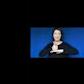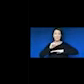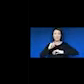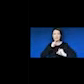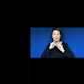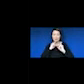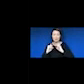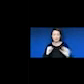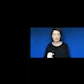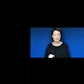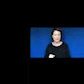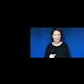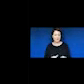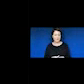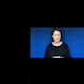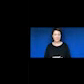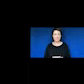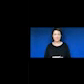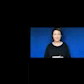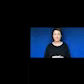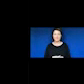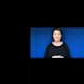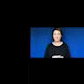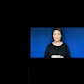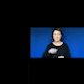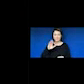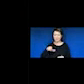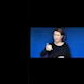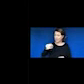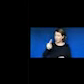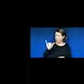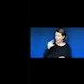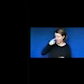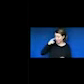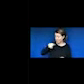Jenny, would you like to go first and give us an example of how